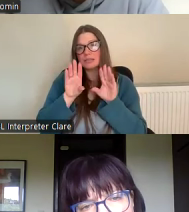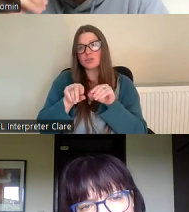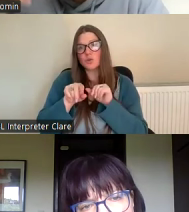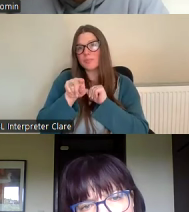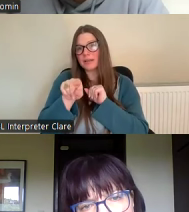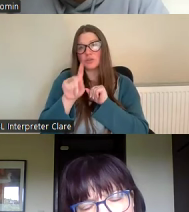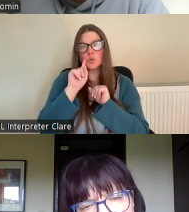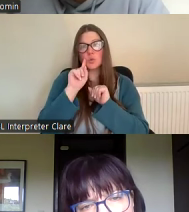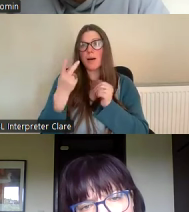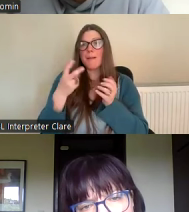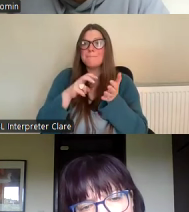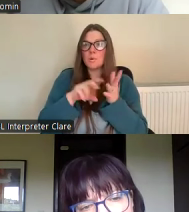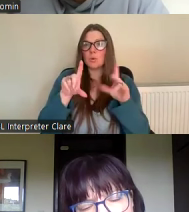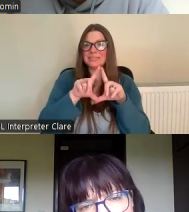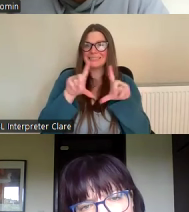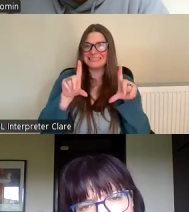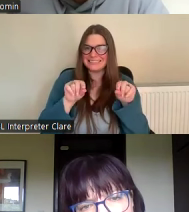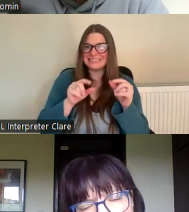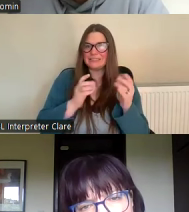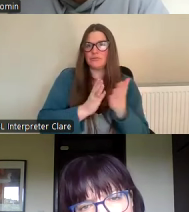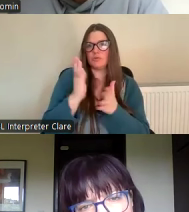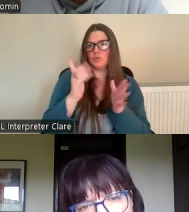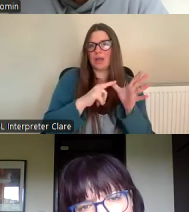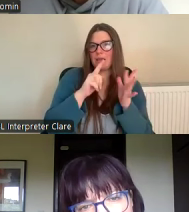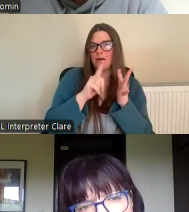They still are going to need to see a specific ad and go on to that website.